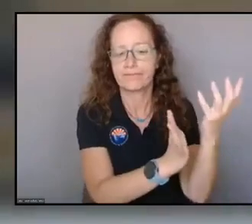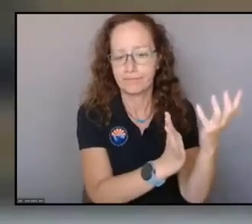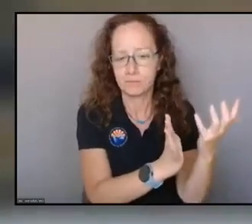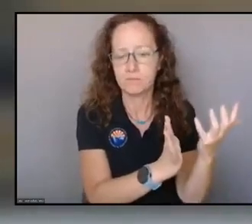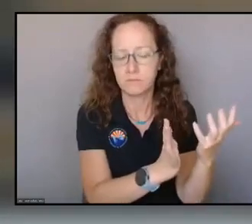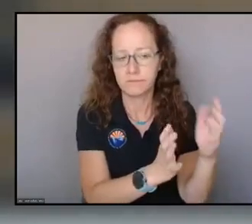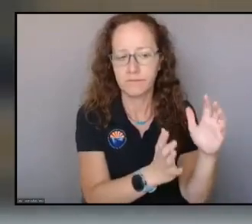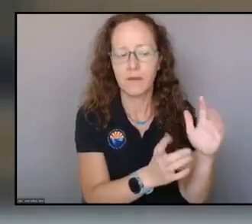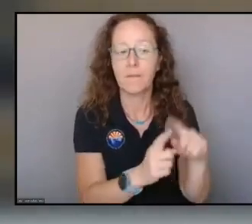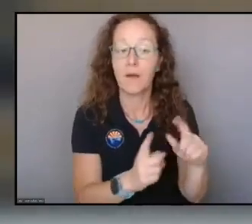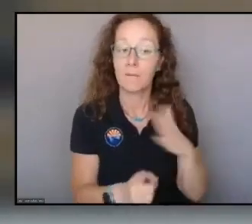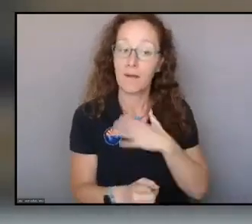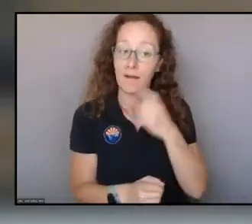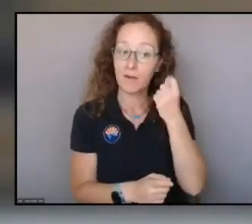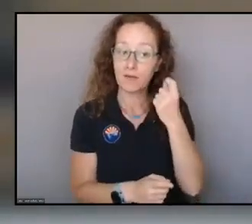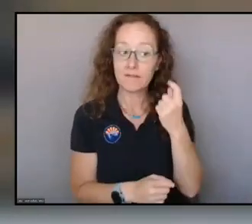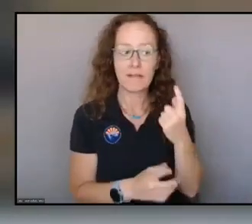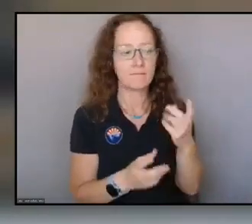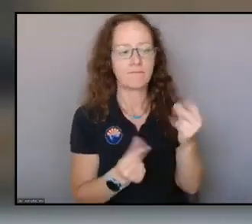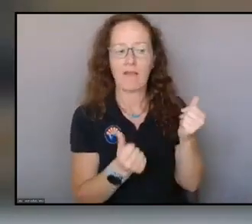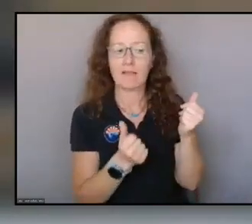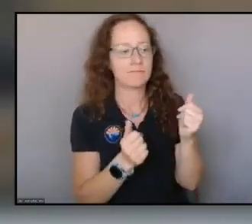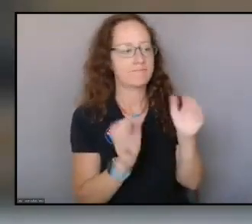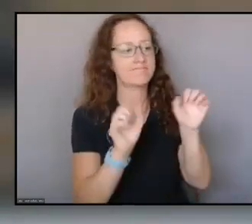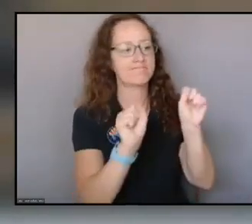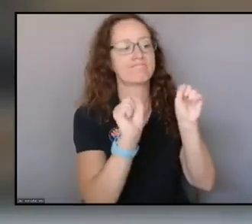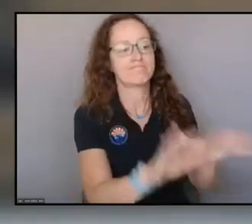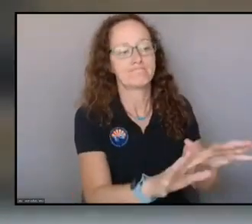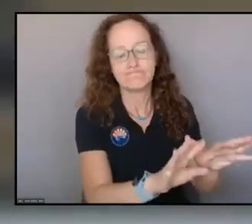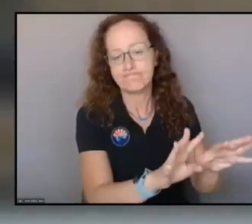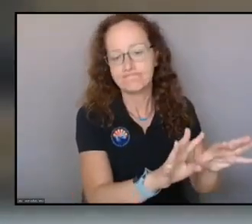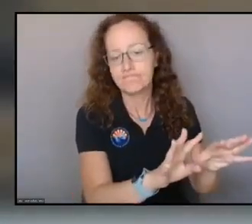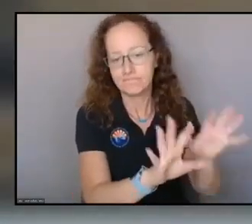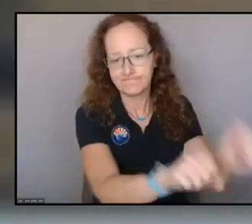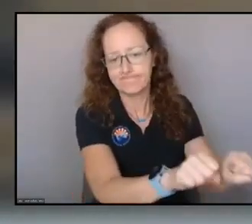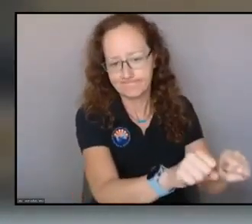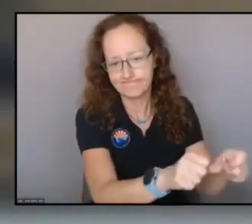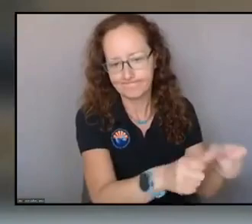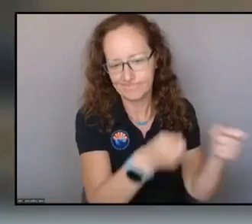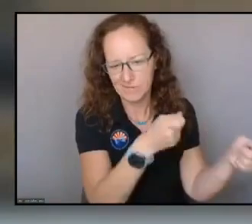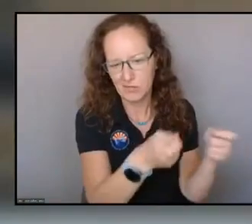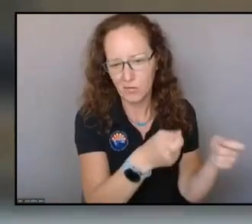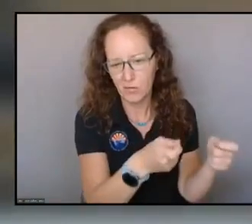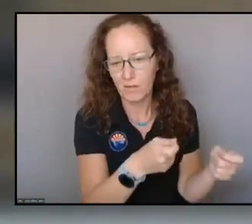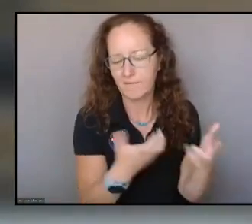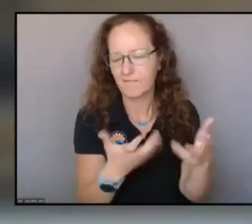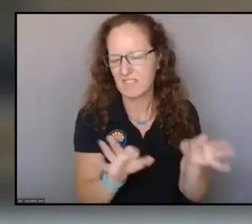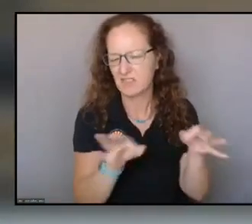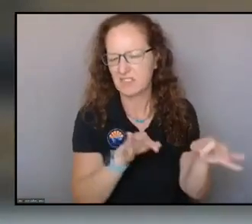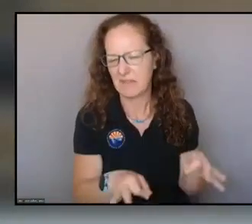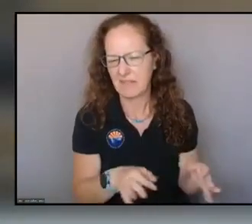UNDER CONTROL VERY QUICKLY AS THEY TALKED ABOUT EARLIER THIS EVENING.